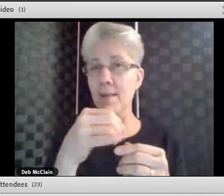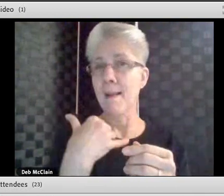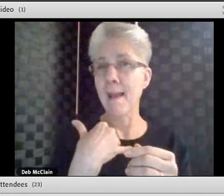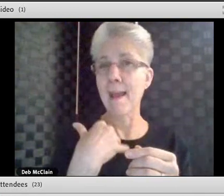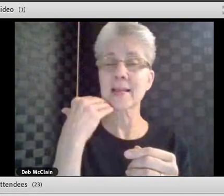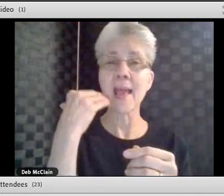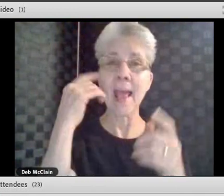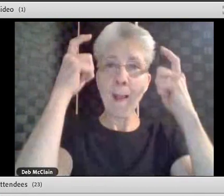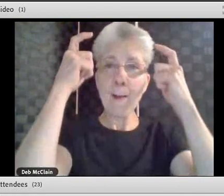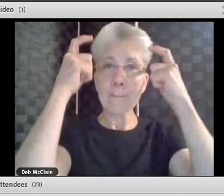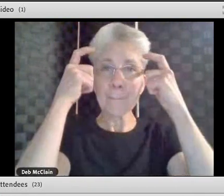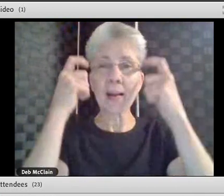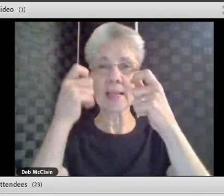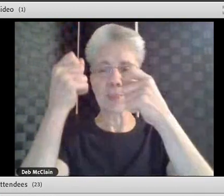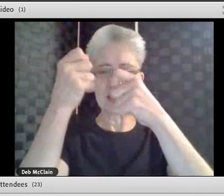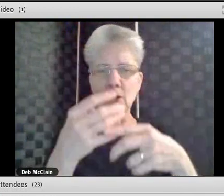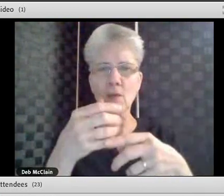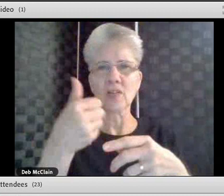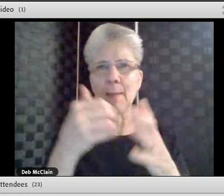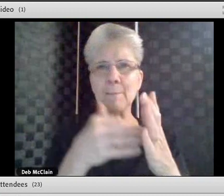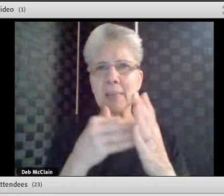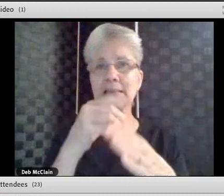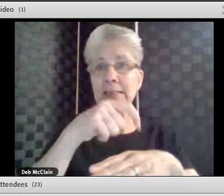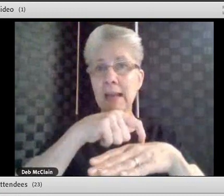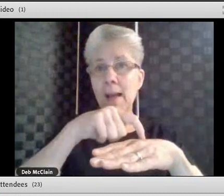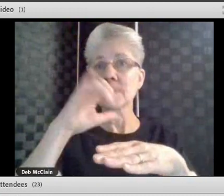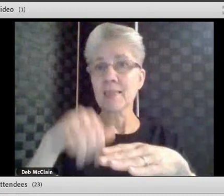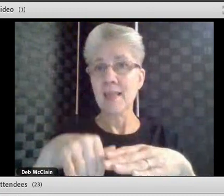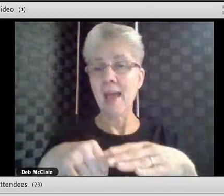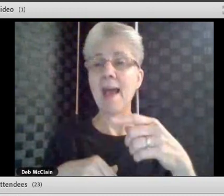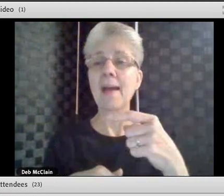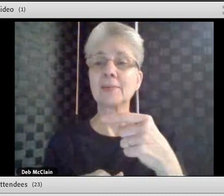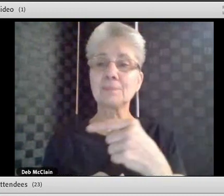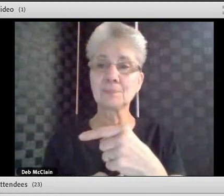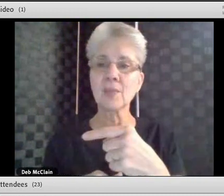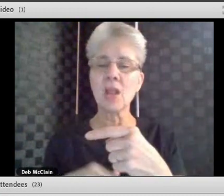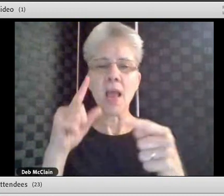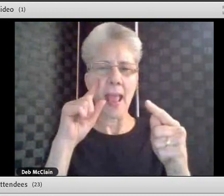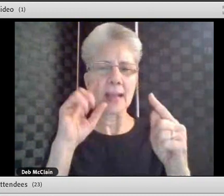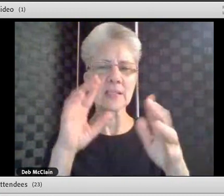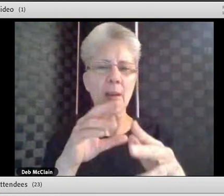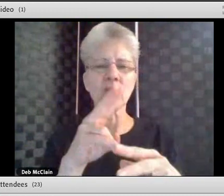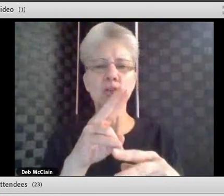has been downloaded over 10 million times, so they also expect the virtual-reality headset sales